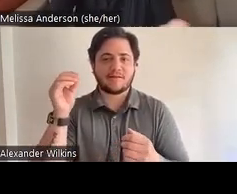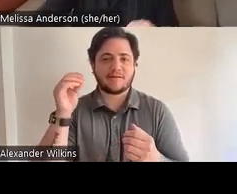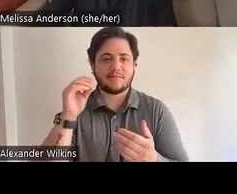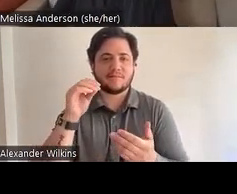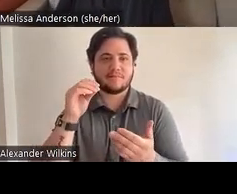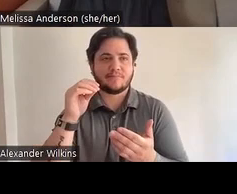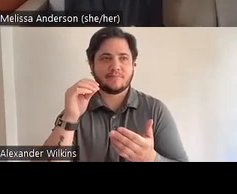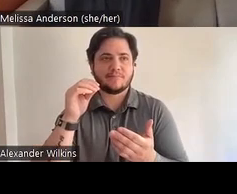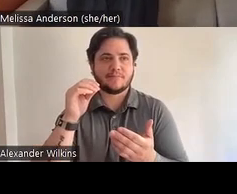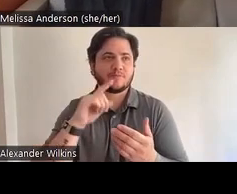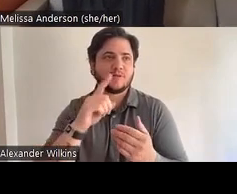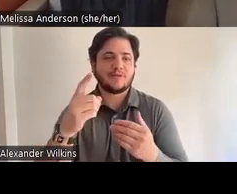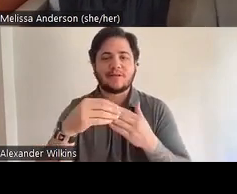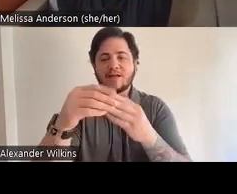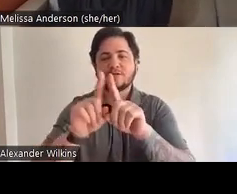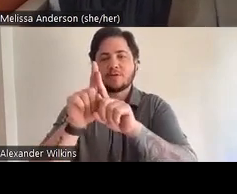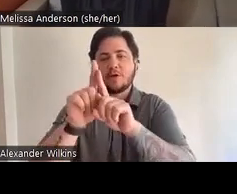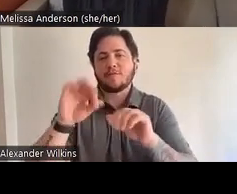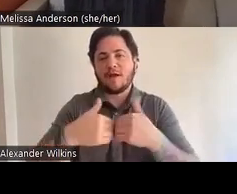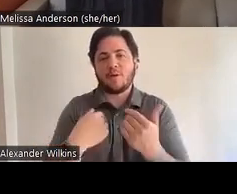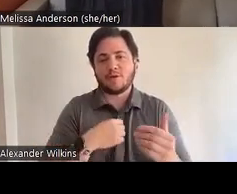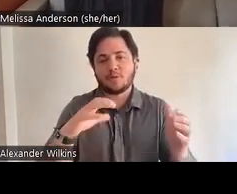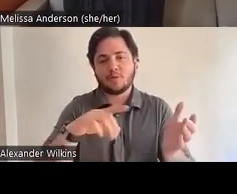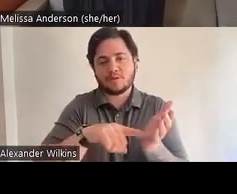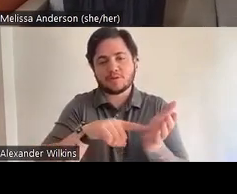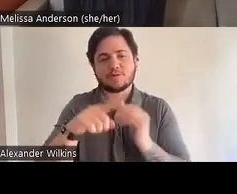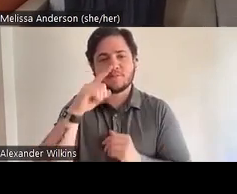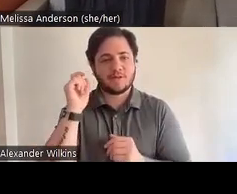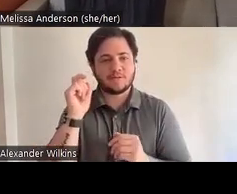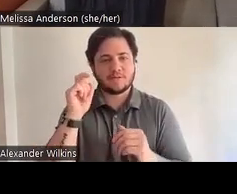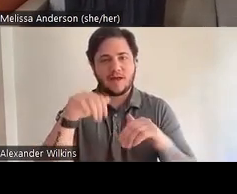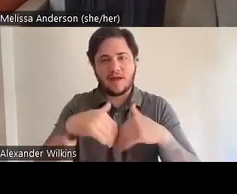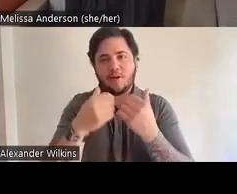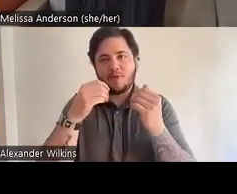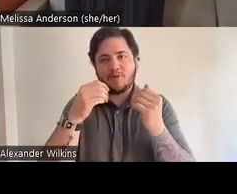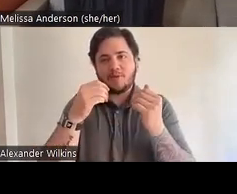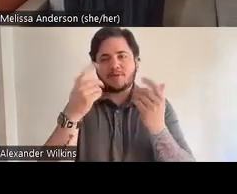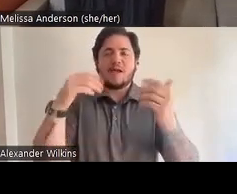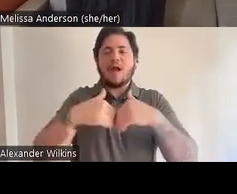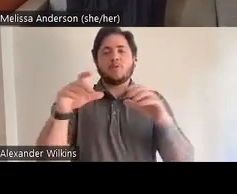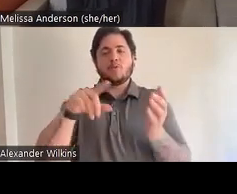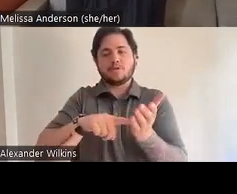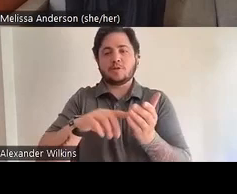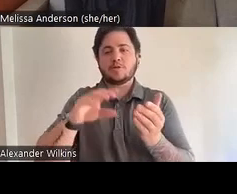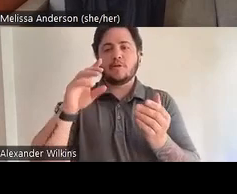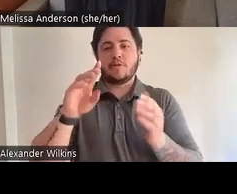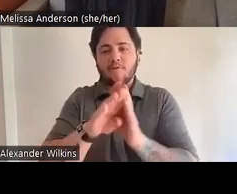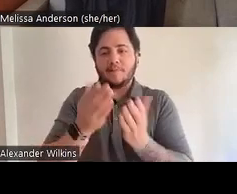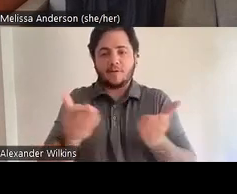a community engagement, a collaboration, right. This is how we got here because how